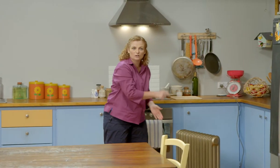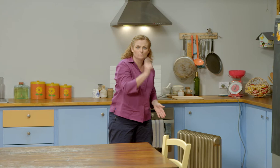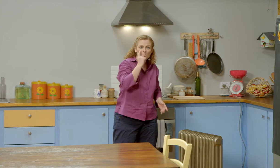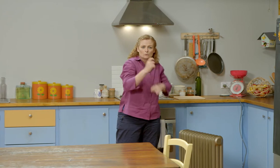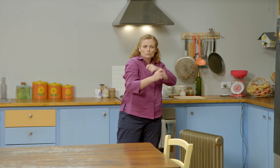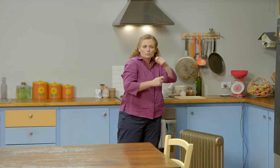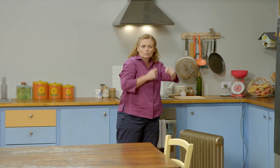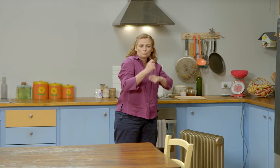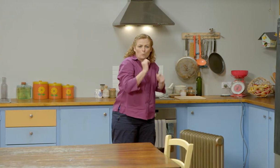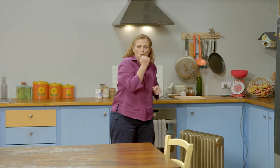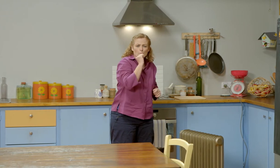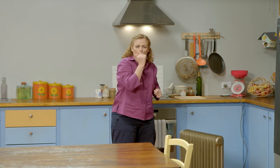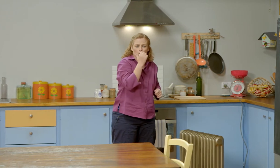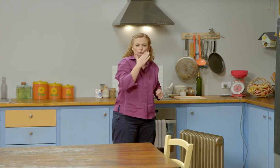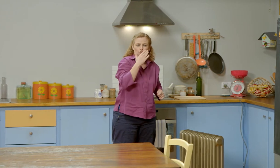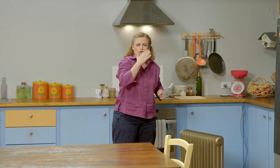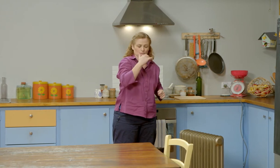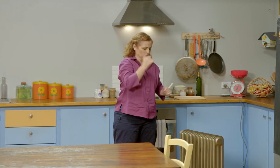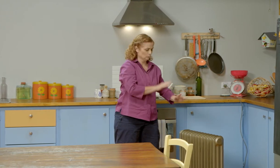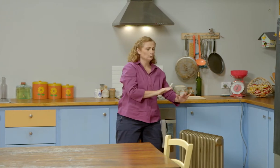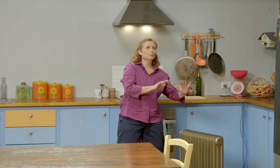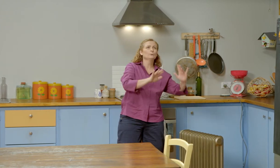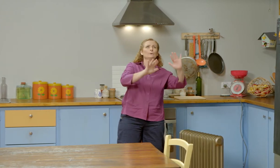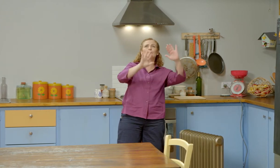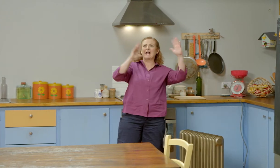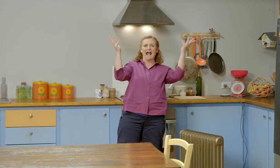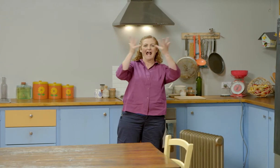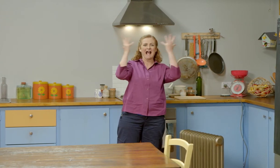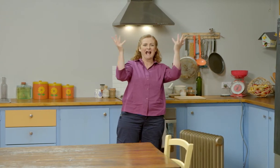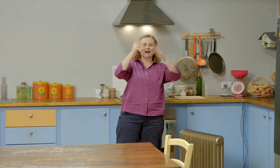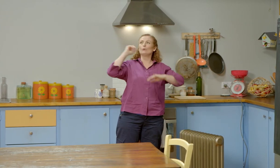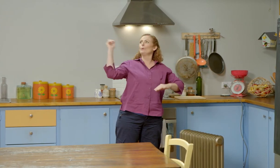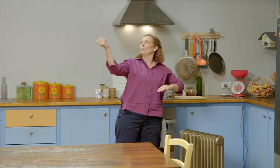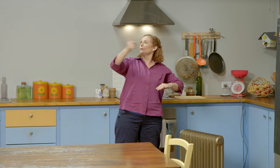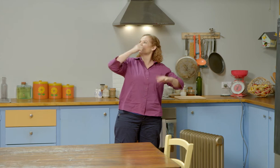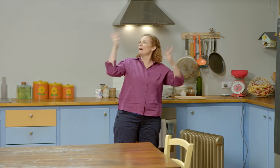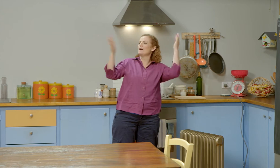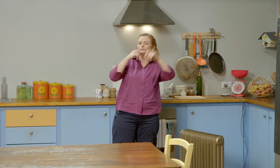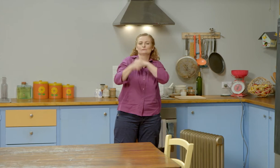The heater will take some time to heat the air in the kitchen and make it nice and warm in here.